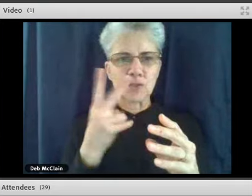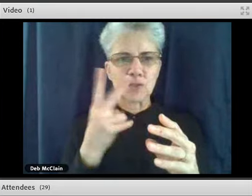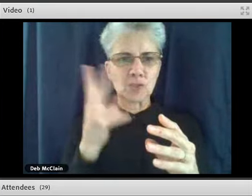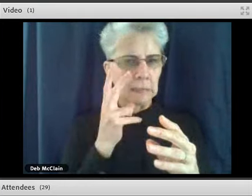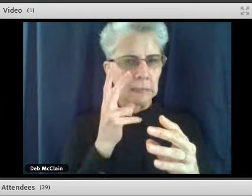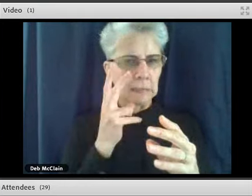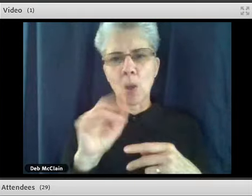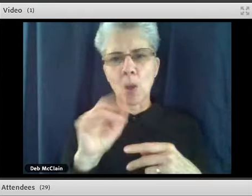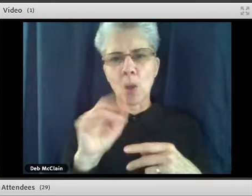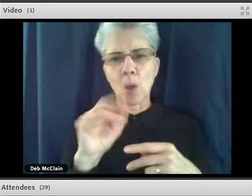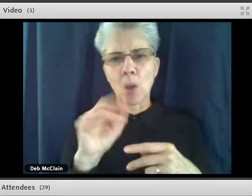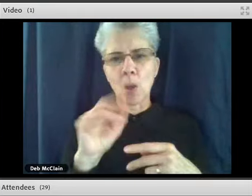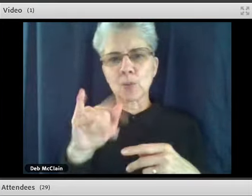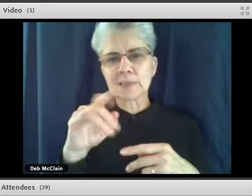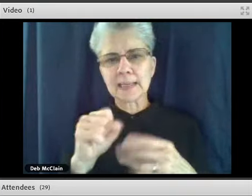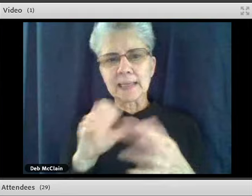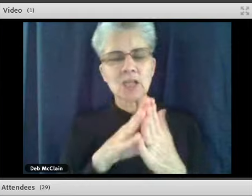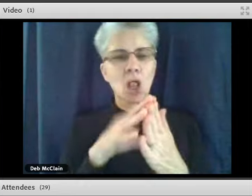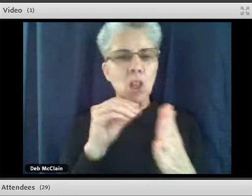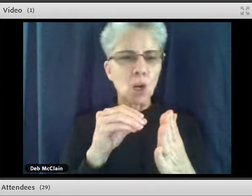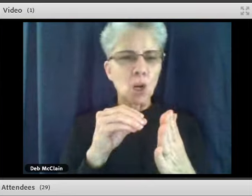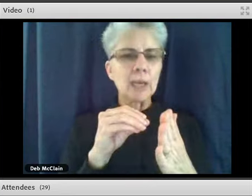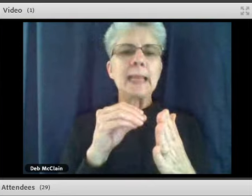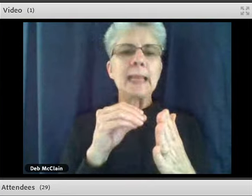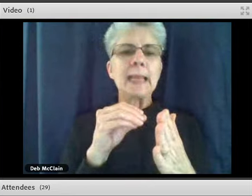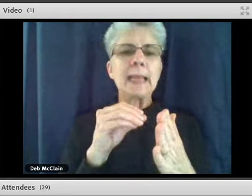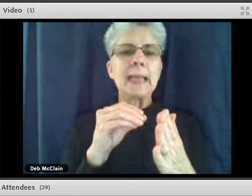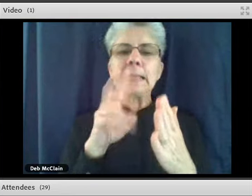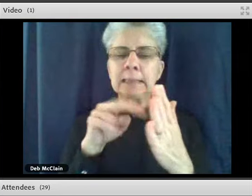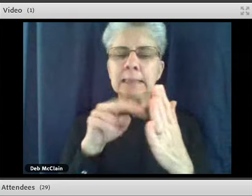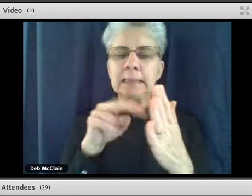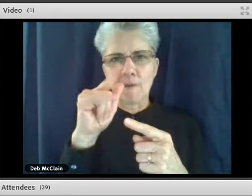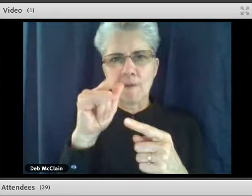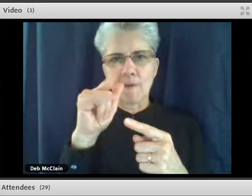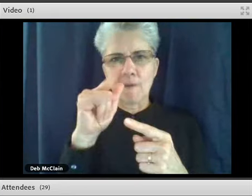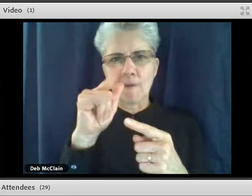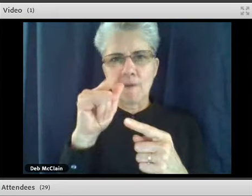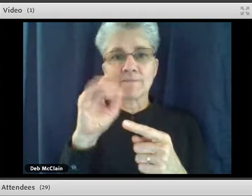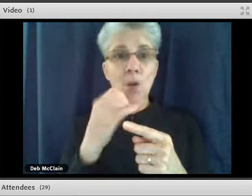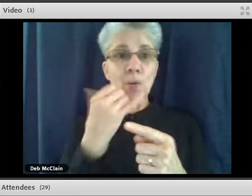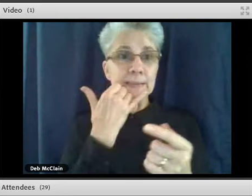So, they've got things for vision, hearing, physical and motor skills, learning, and literacy.